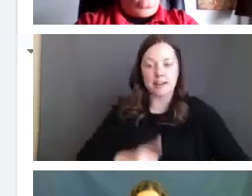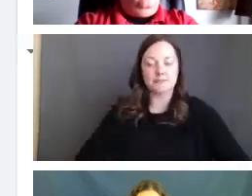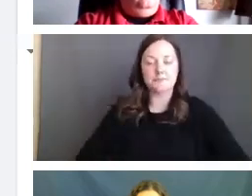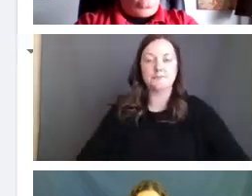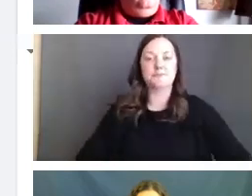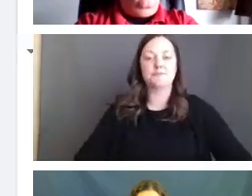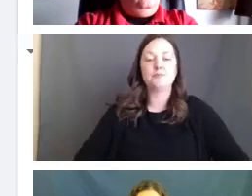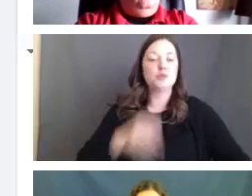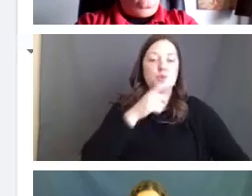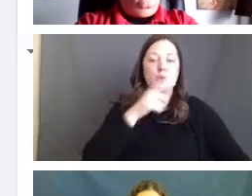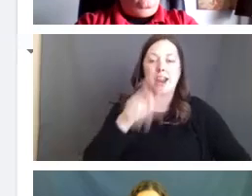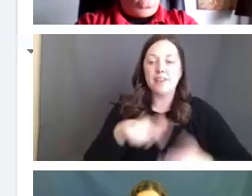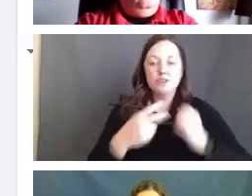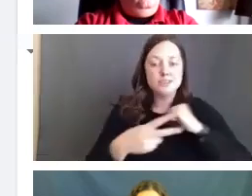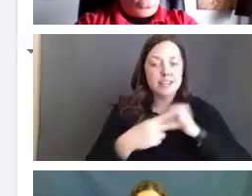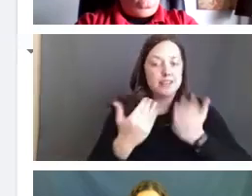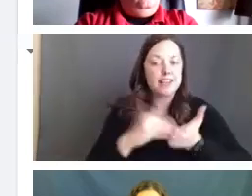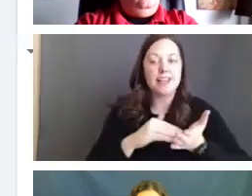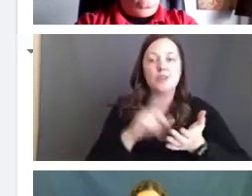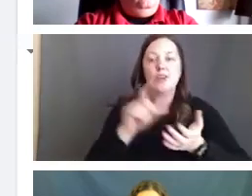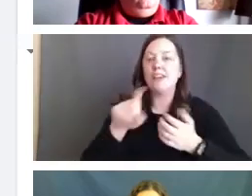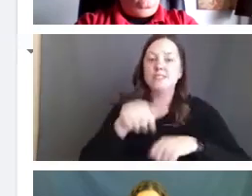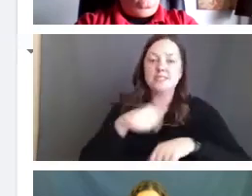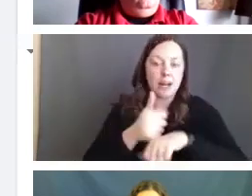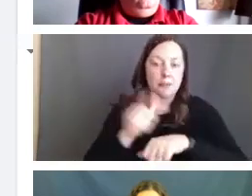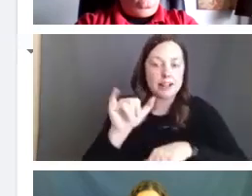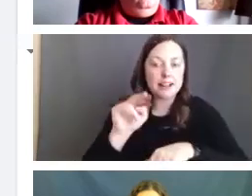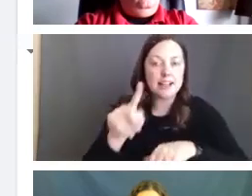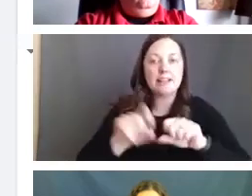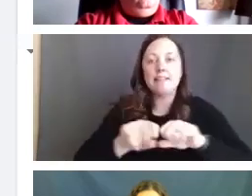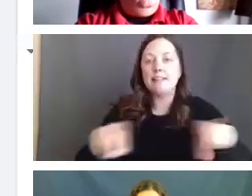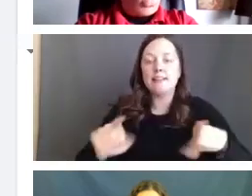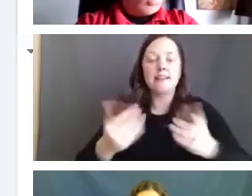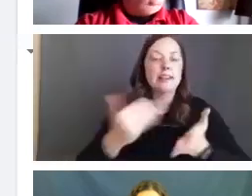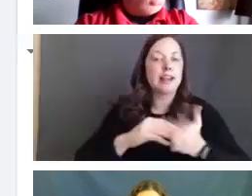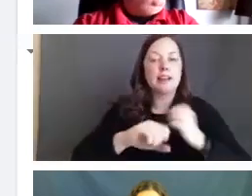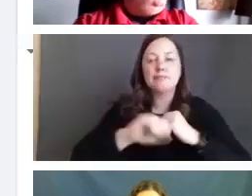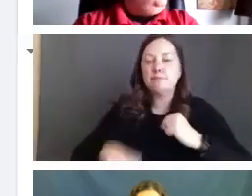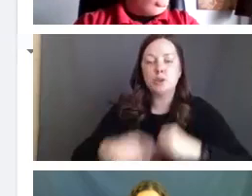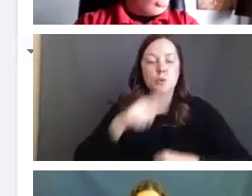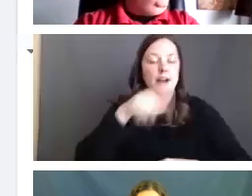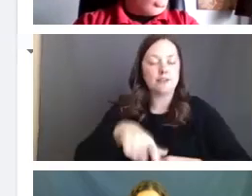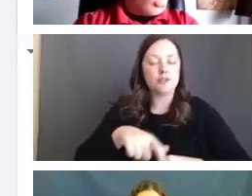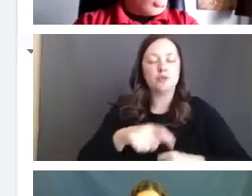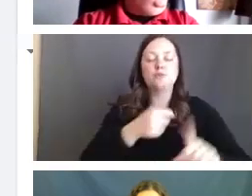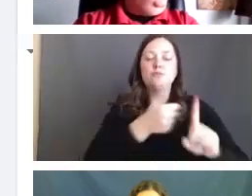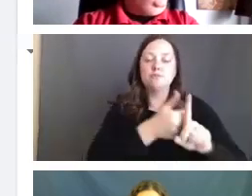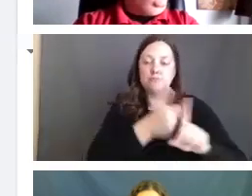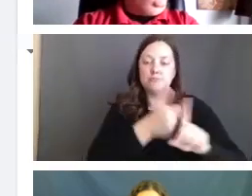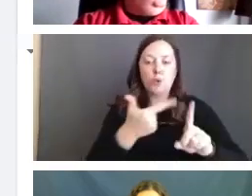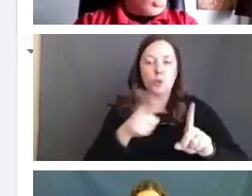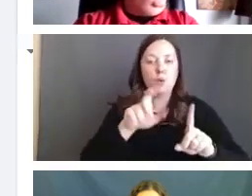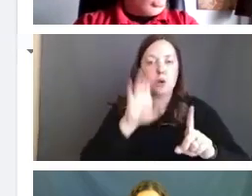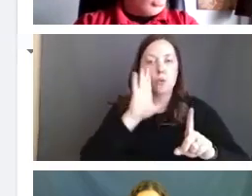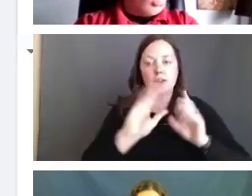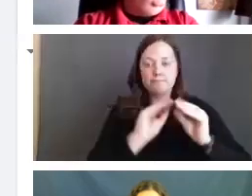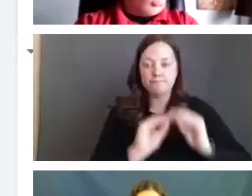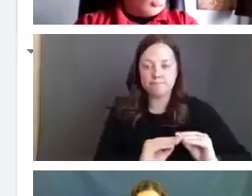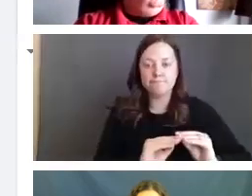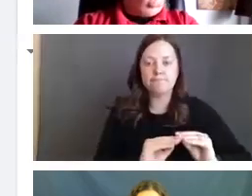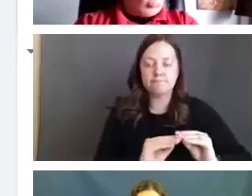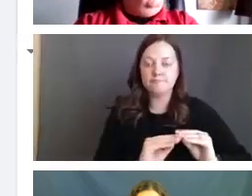I have put that in here and the slide previous is the one that has